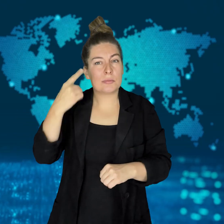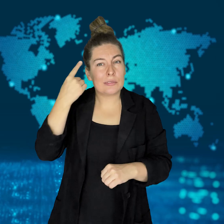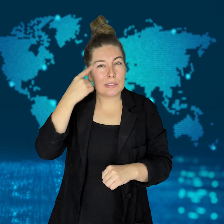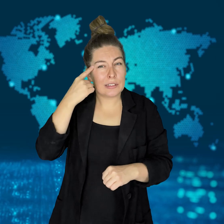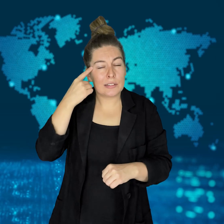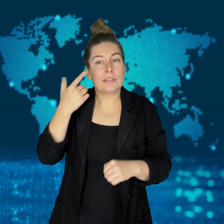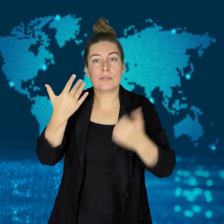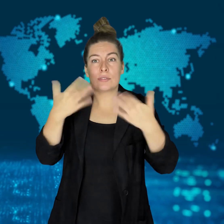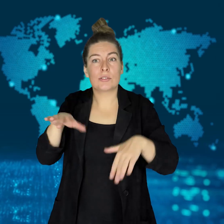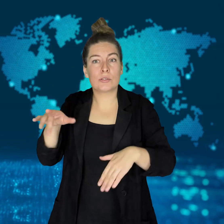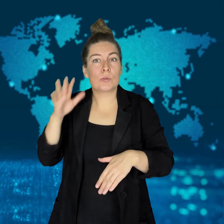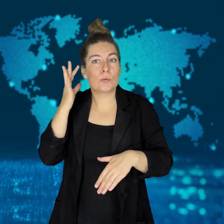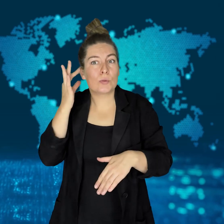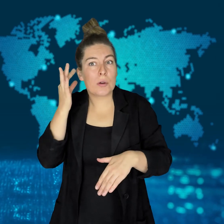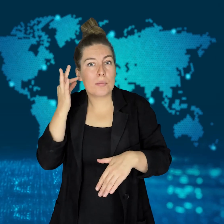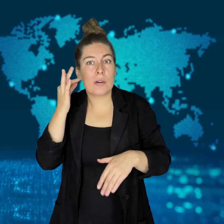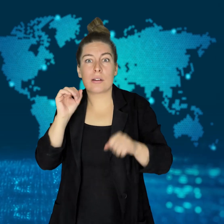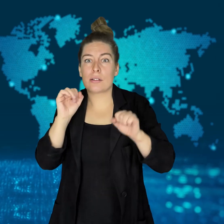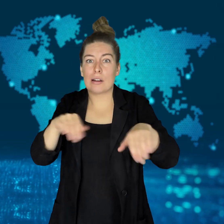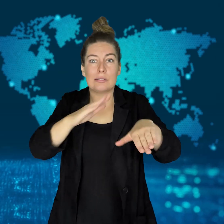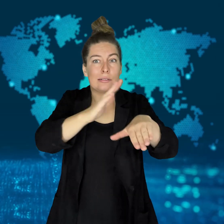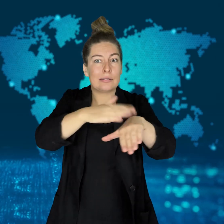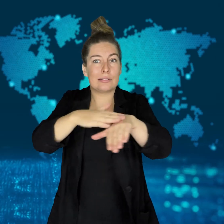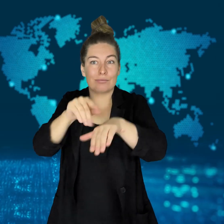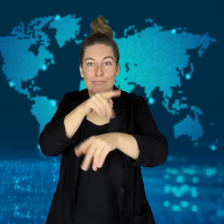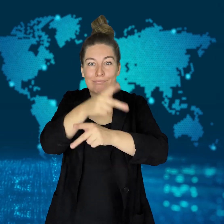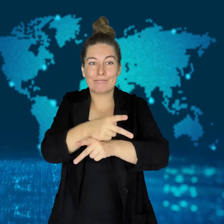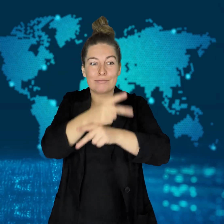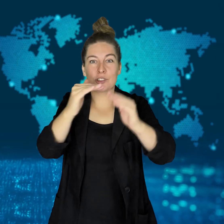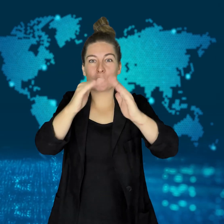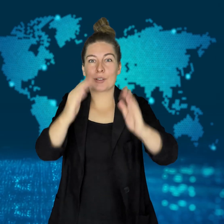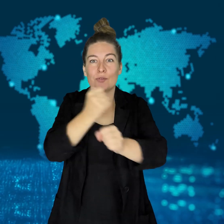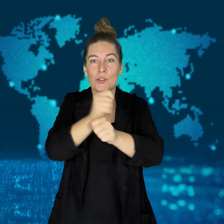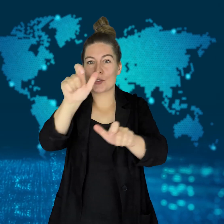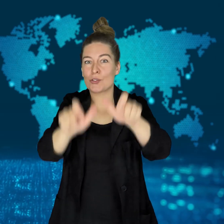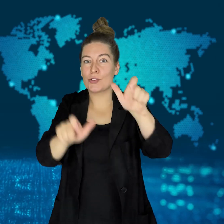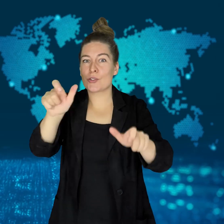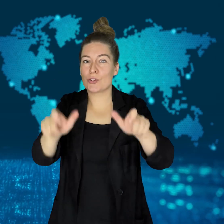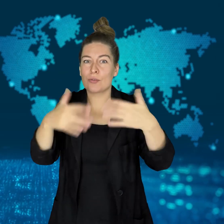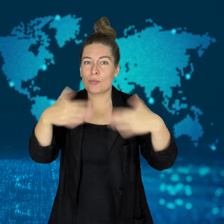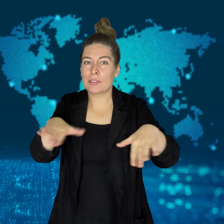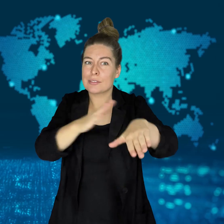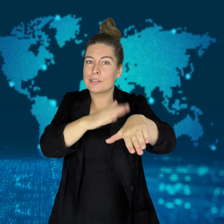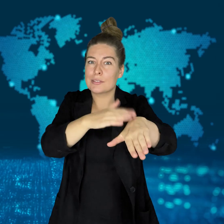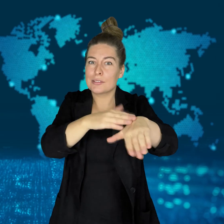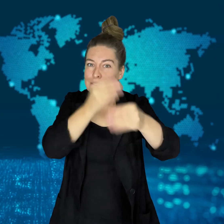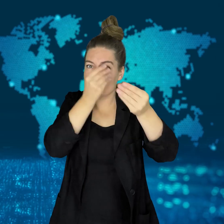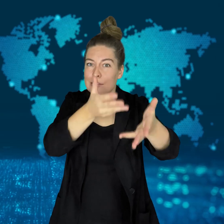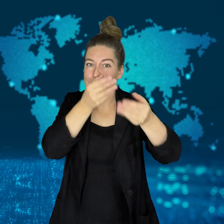It's believed that the woman managed to alert the home's staff before she was